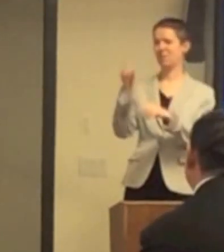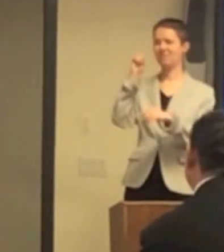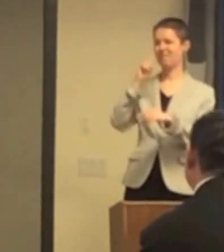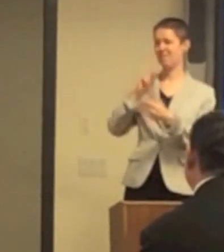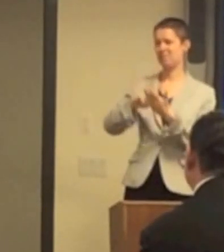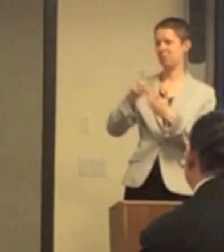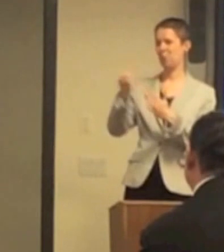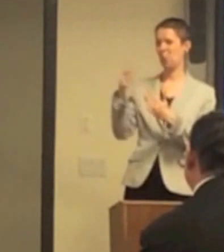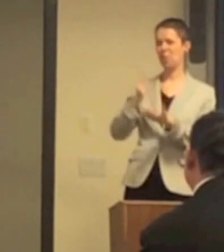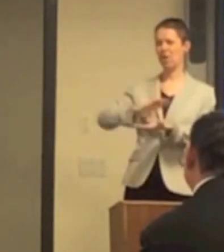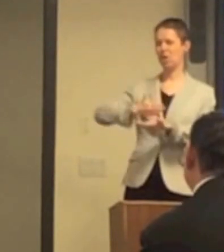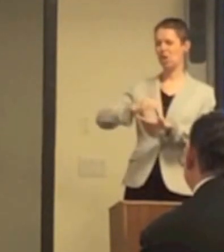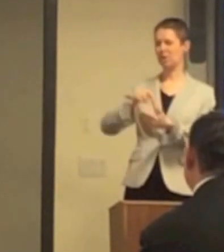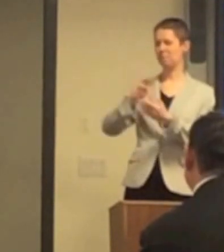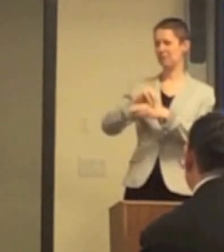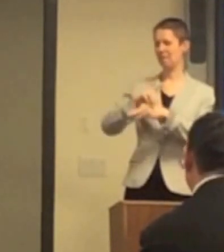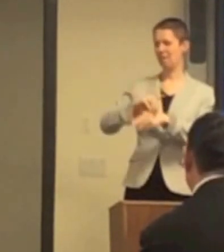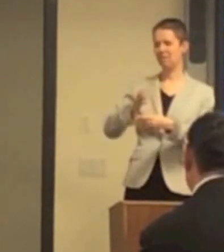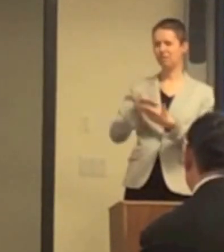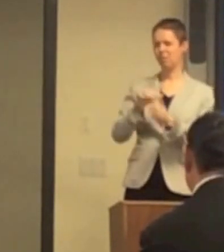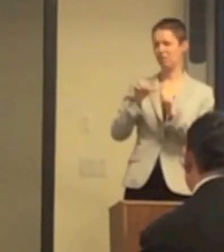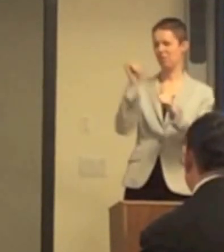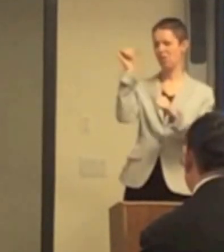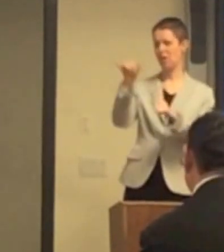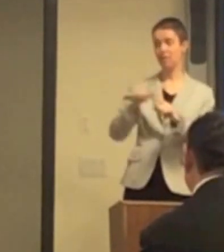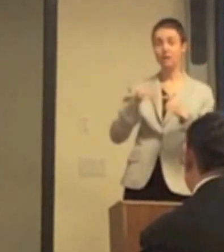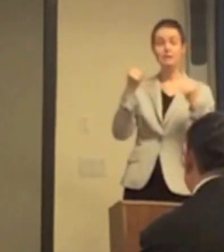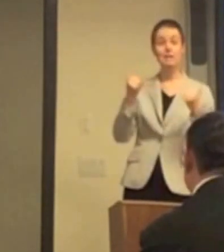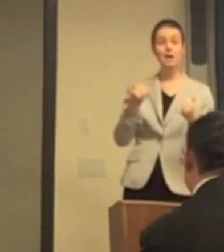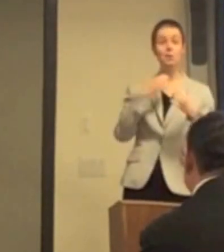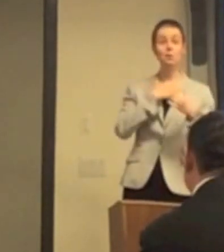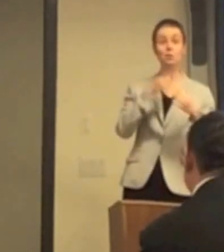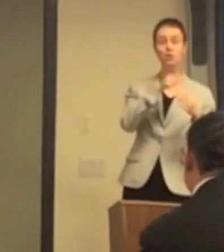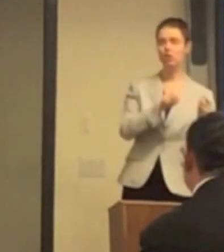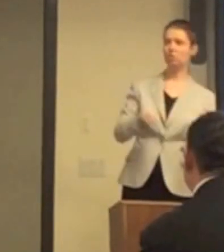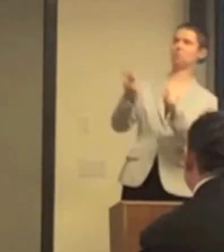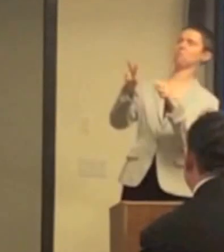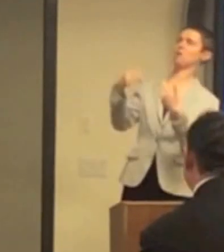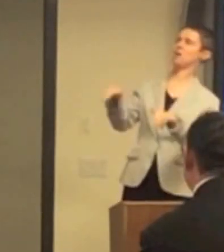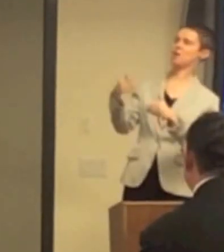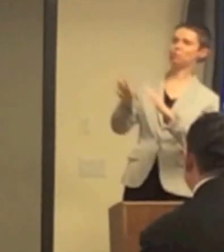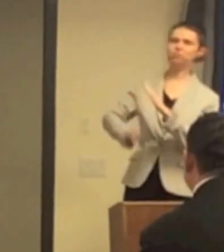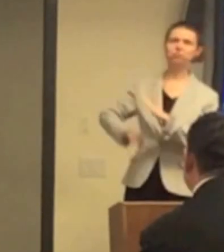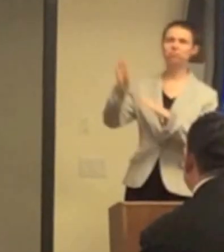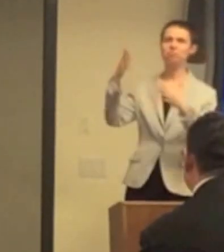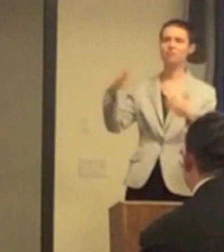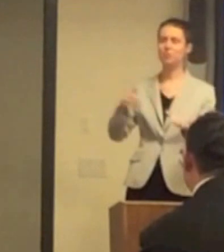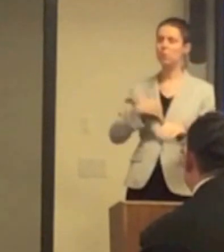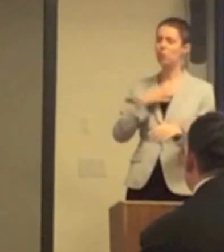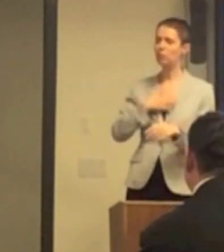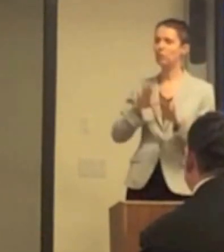I wish you great success and look forward to hearing more about your advocacy work and achievements in the future.